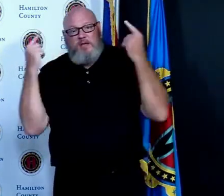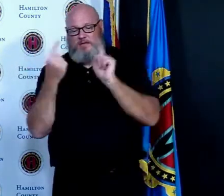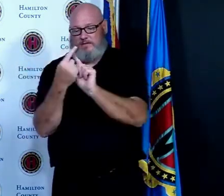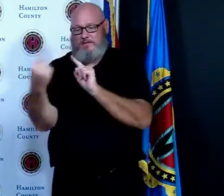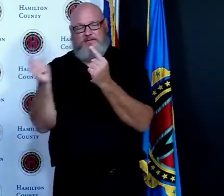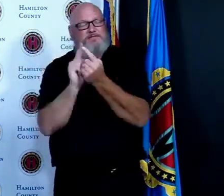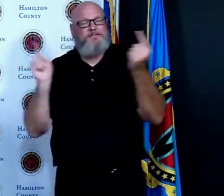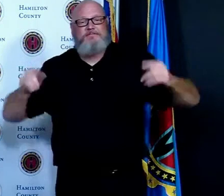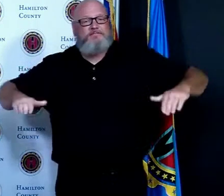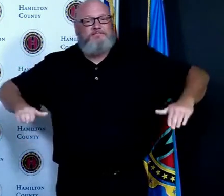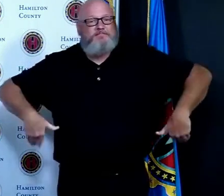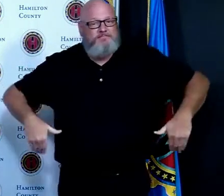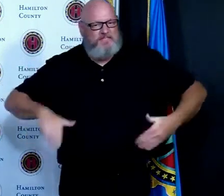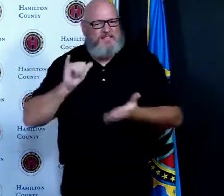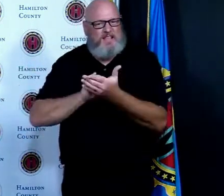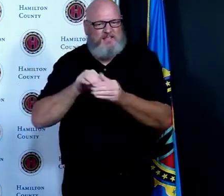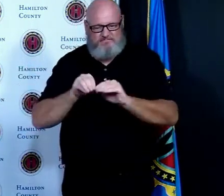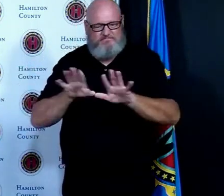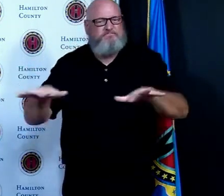one of the things I do want to let you know is that